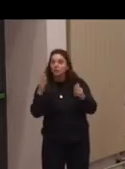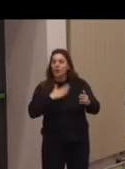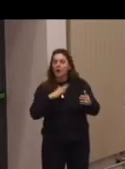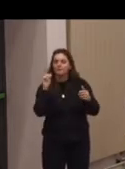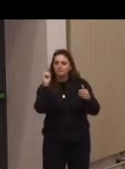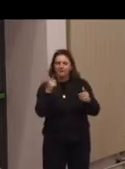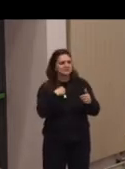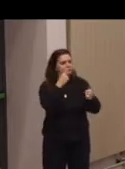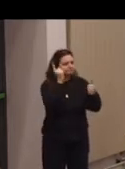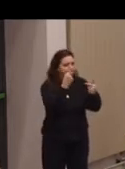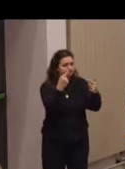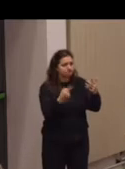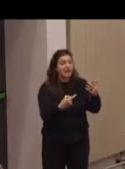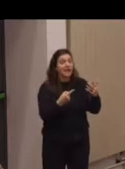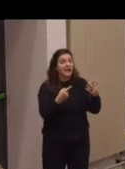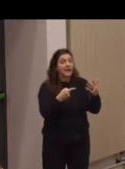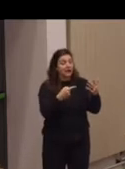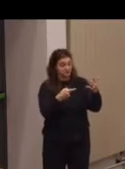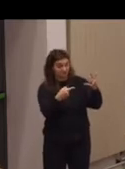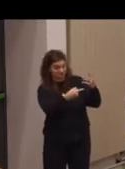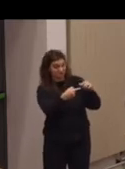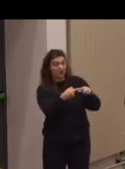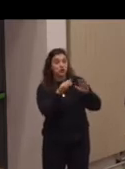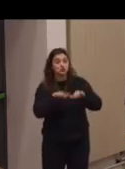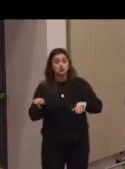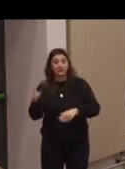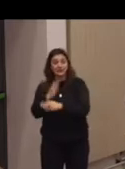They remain very much hidden and at very high risk.